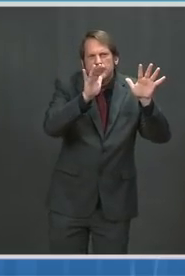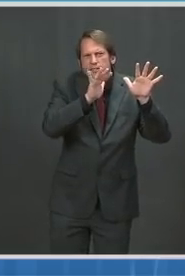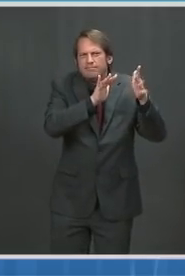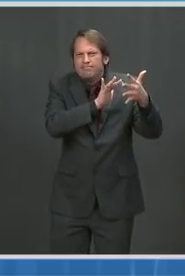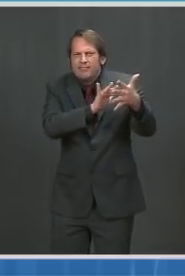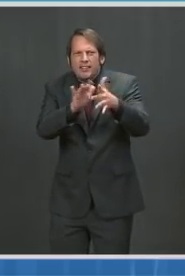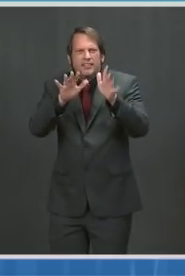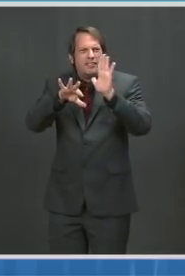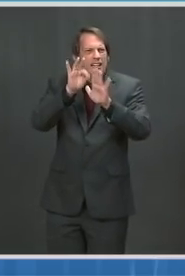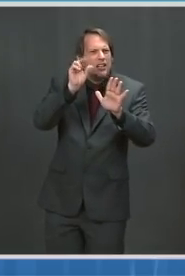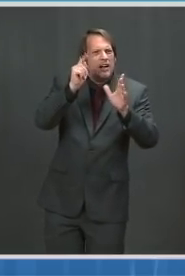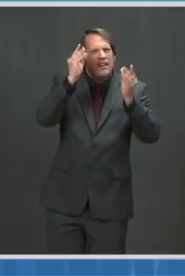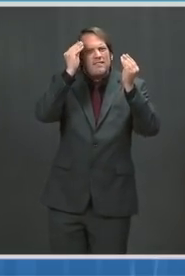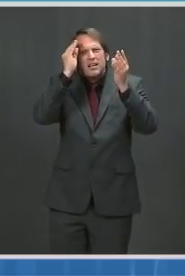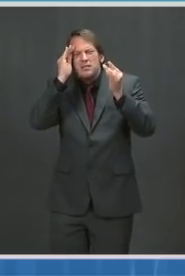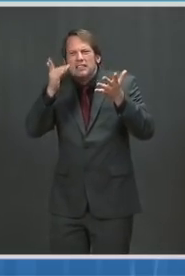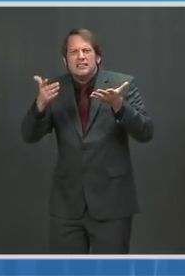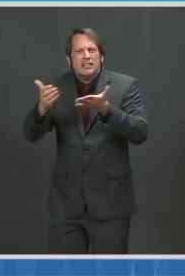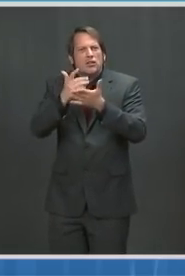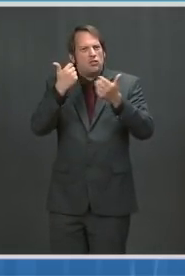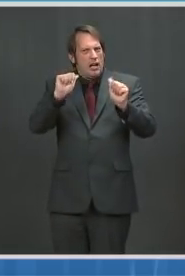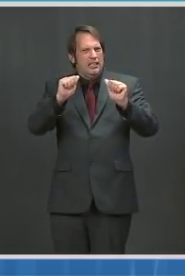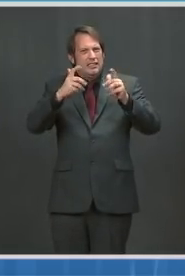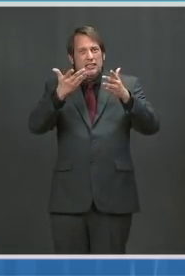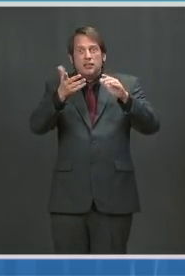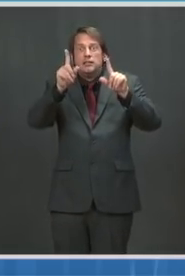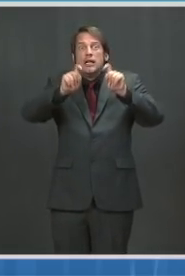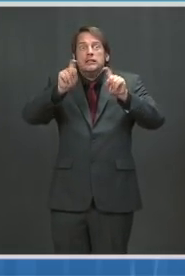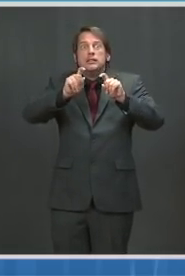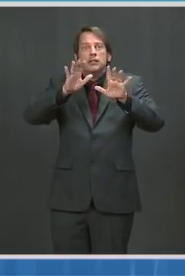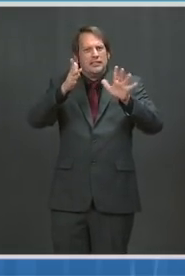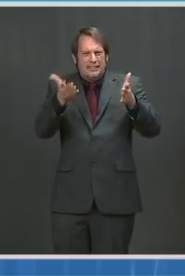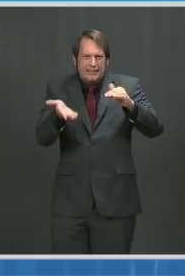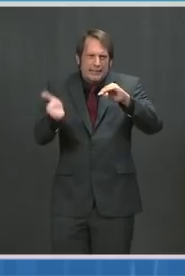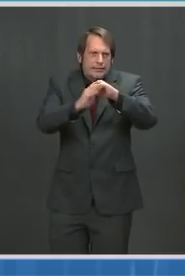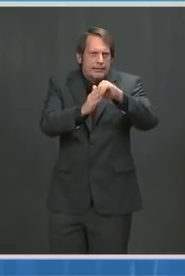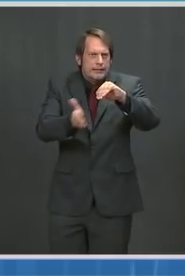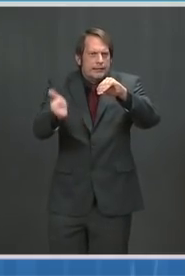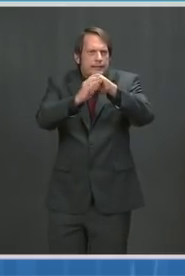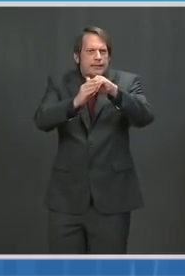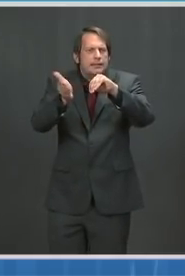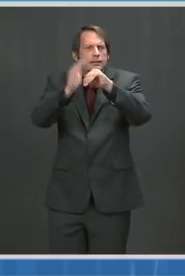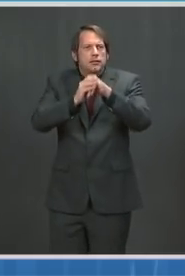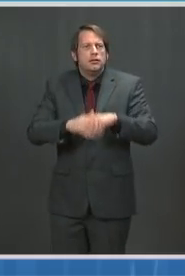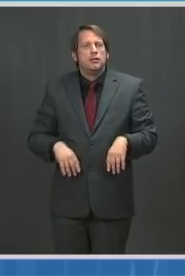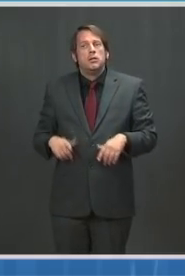is happening on the ground in the context of youth sports. We're doing more surveillance and sequencing